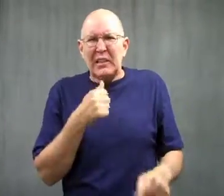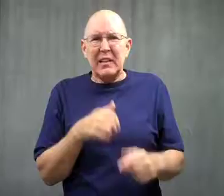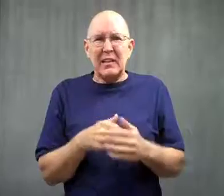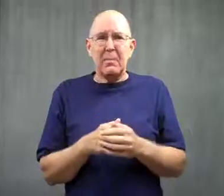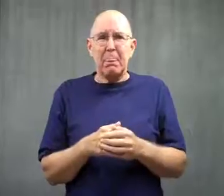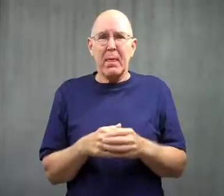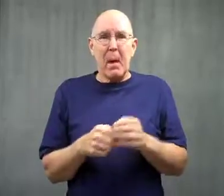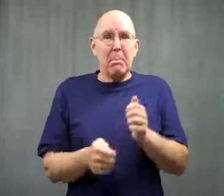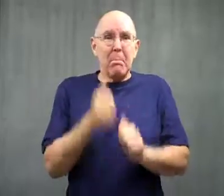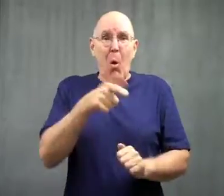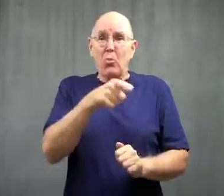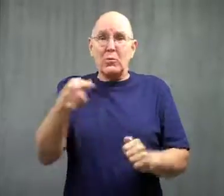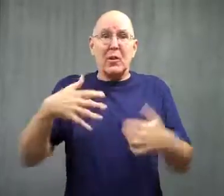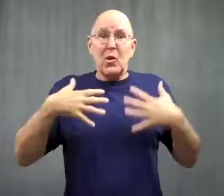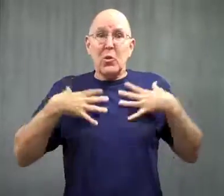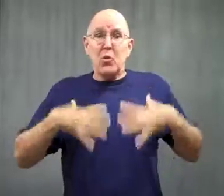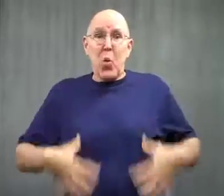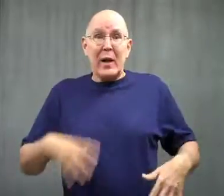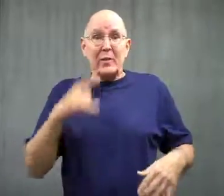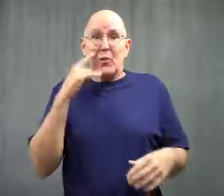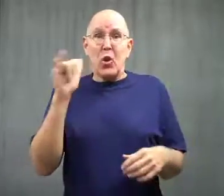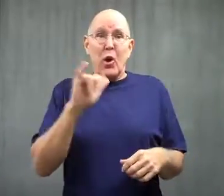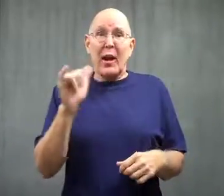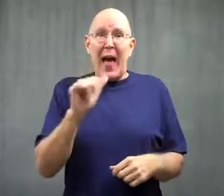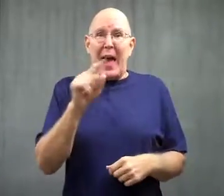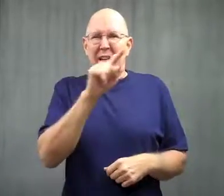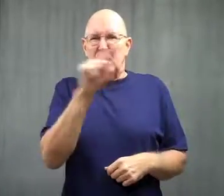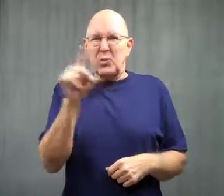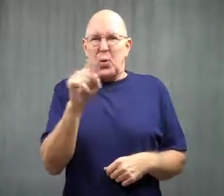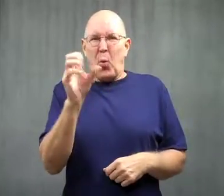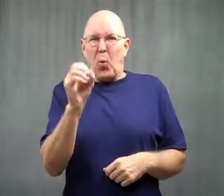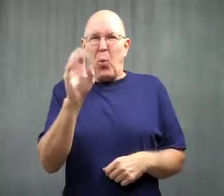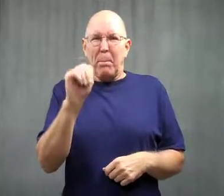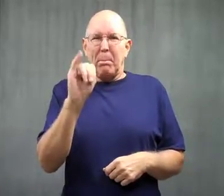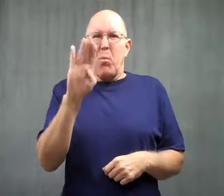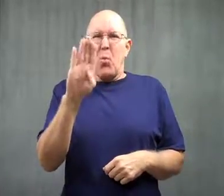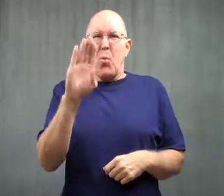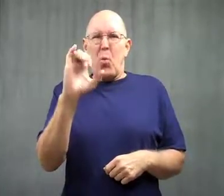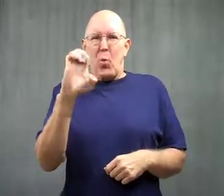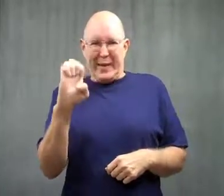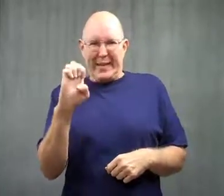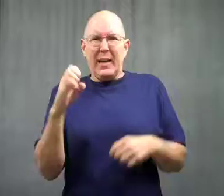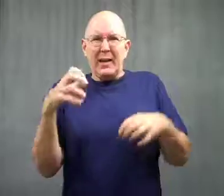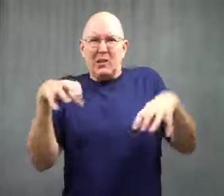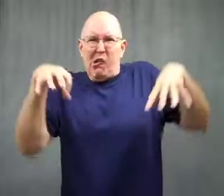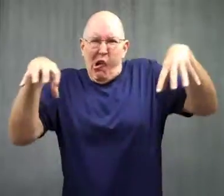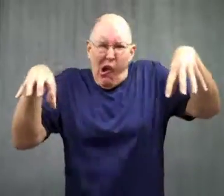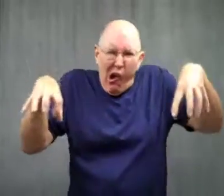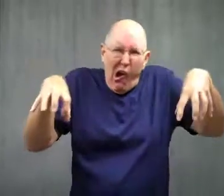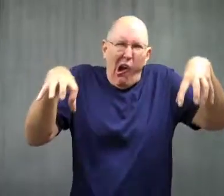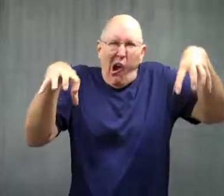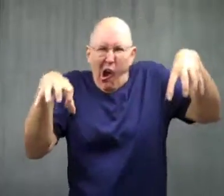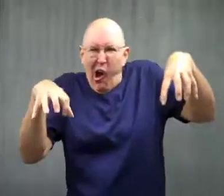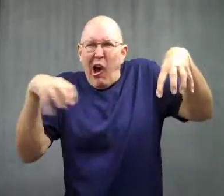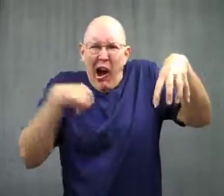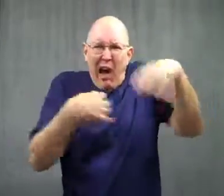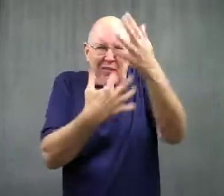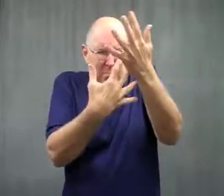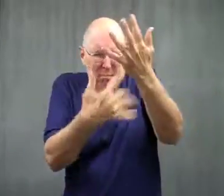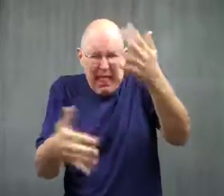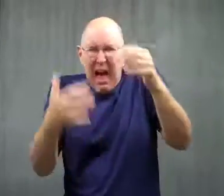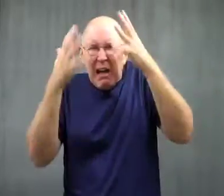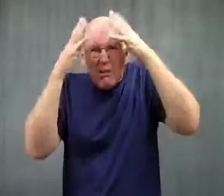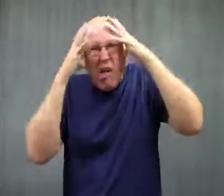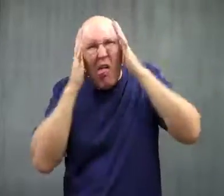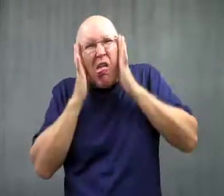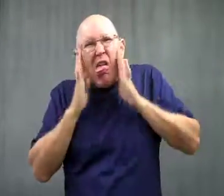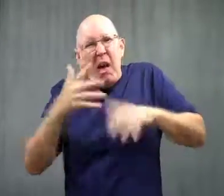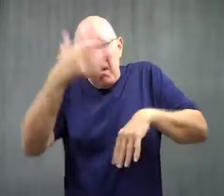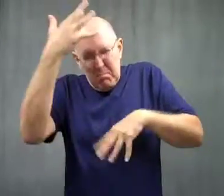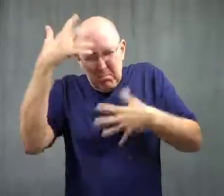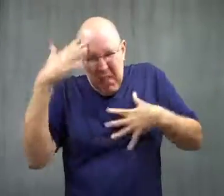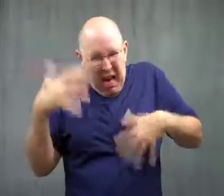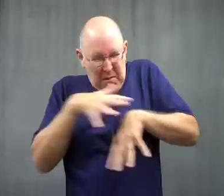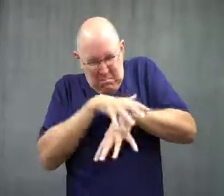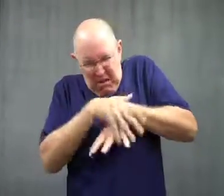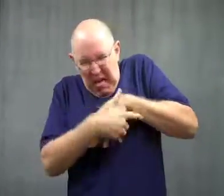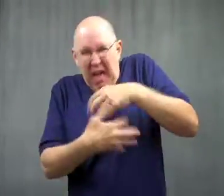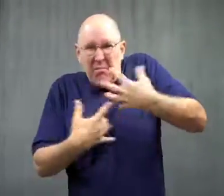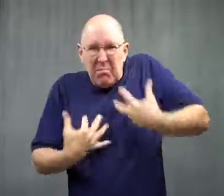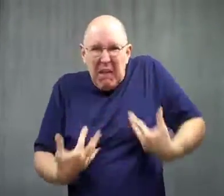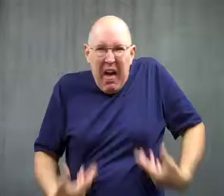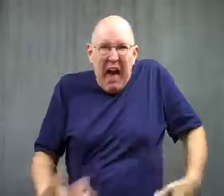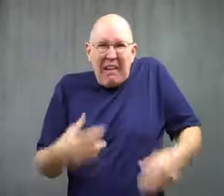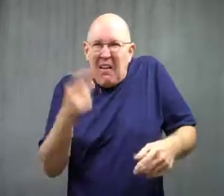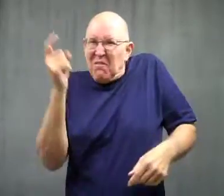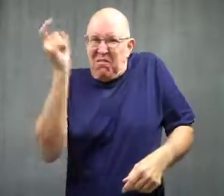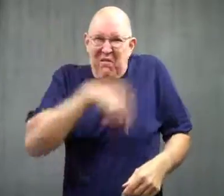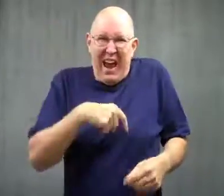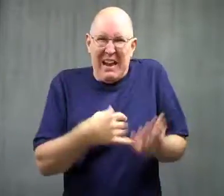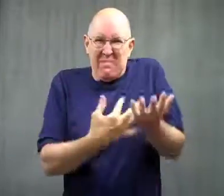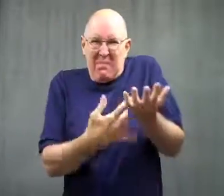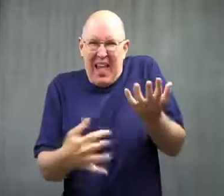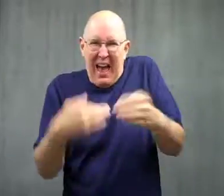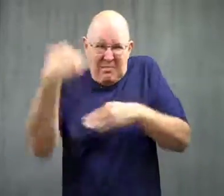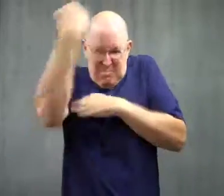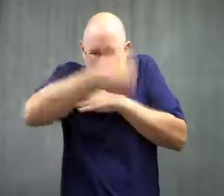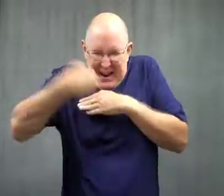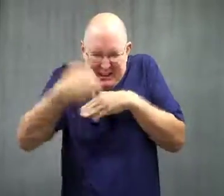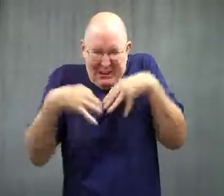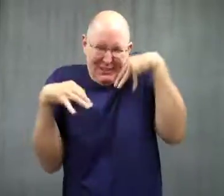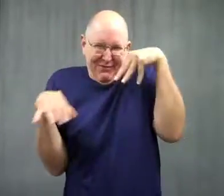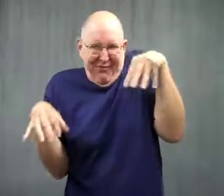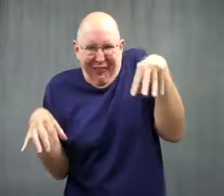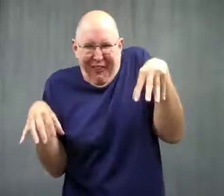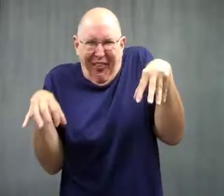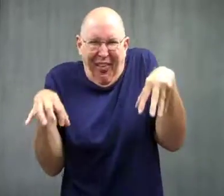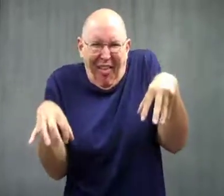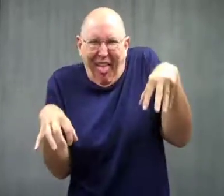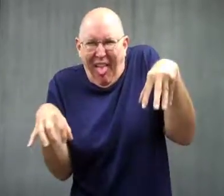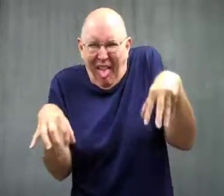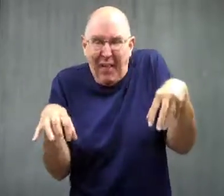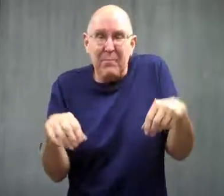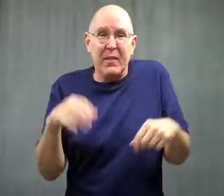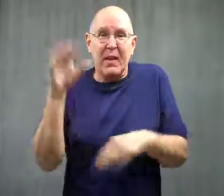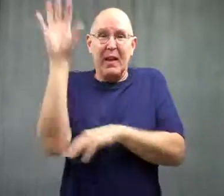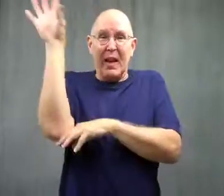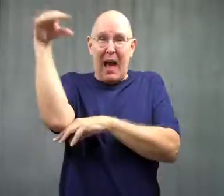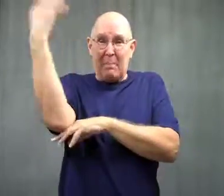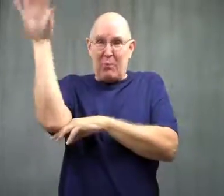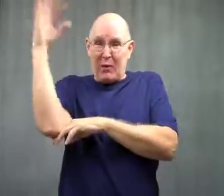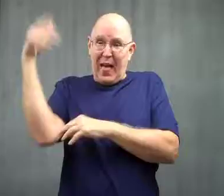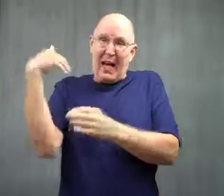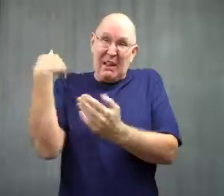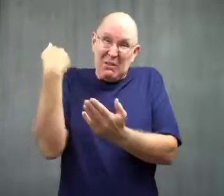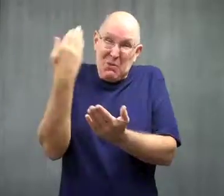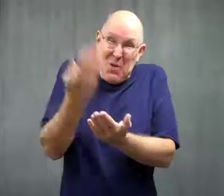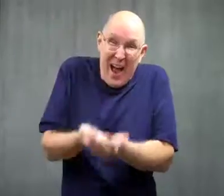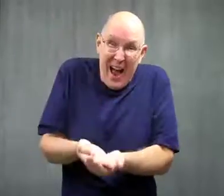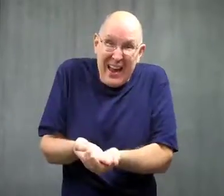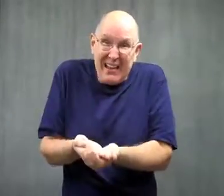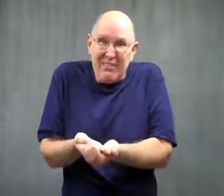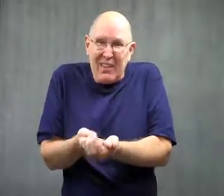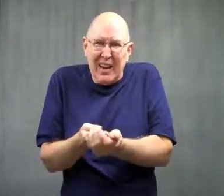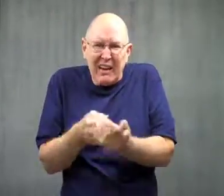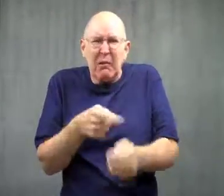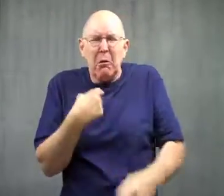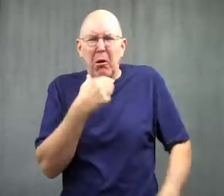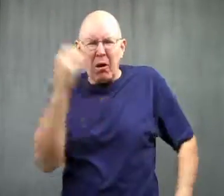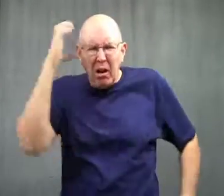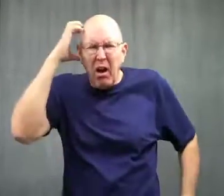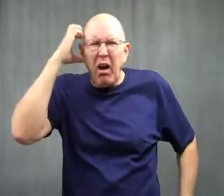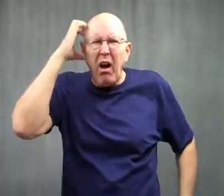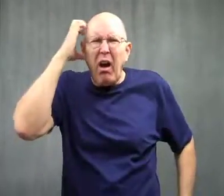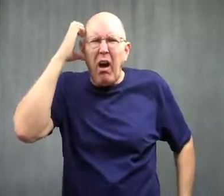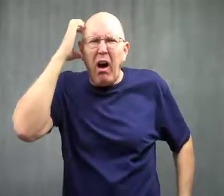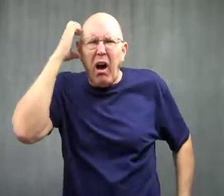Most were dressed like zombies with fake blood all over them and bandages.